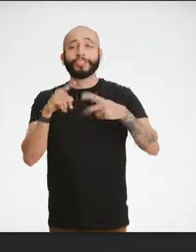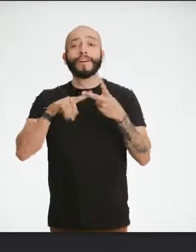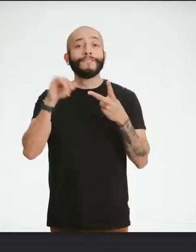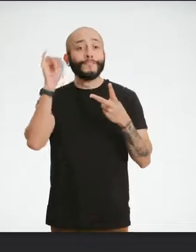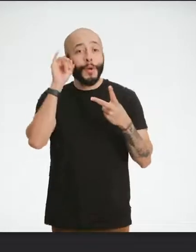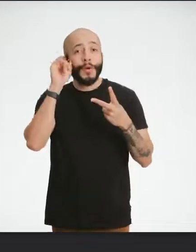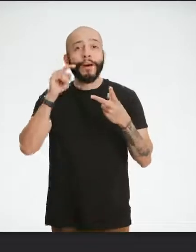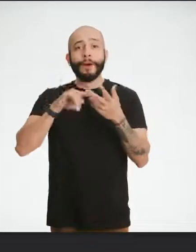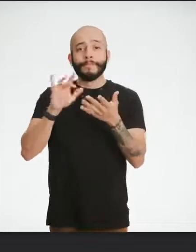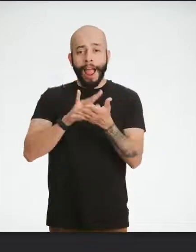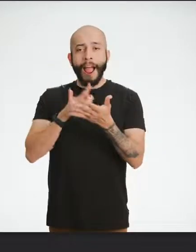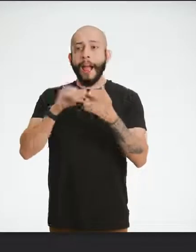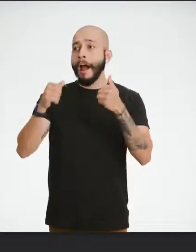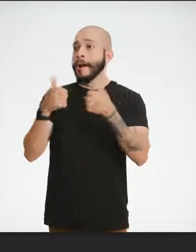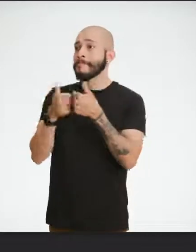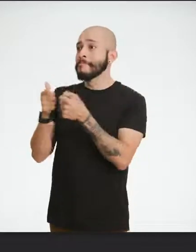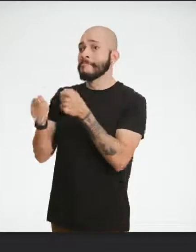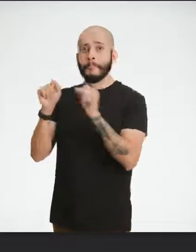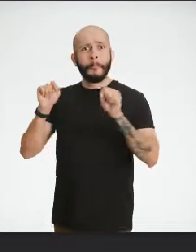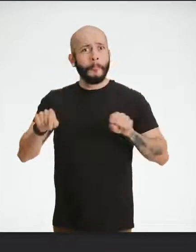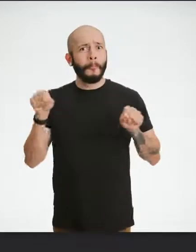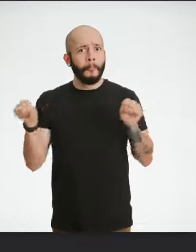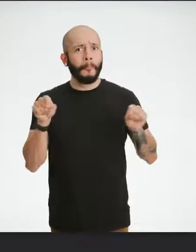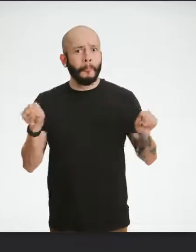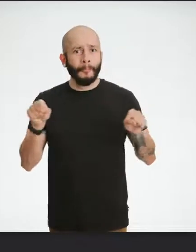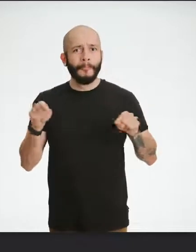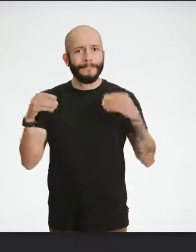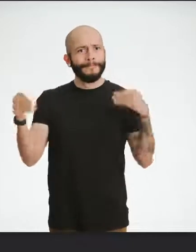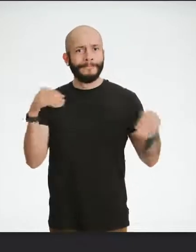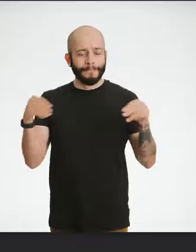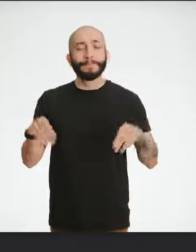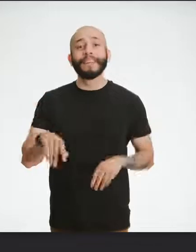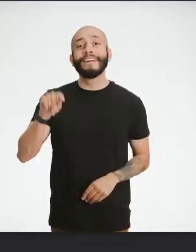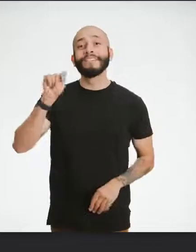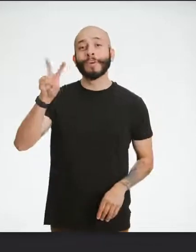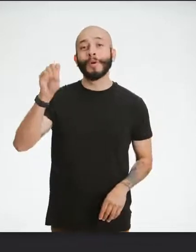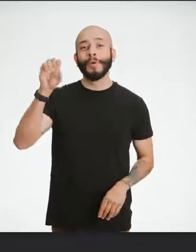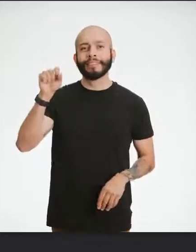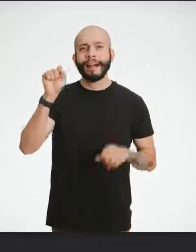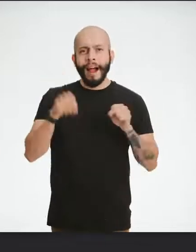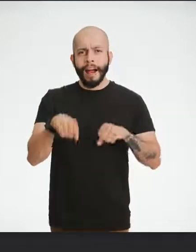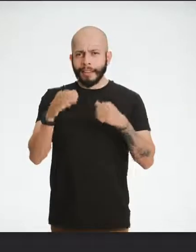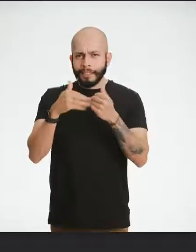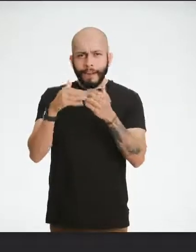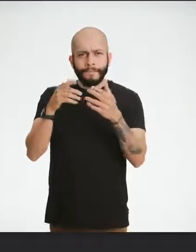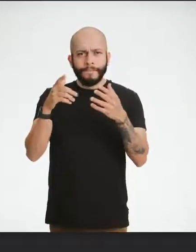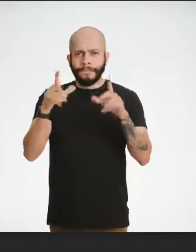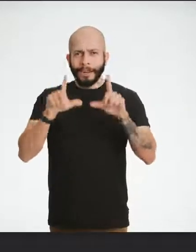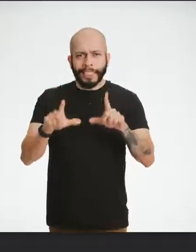a custom controller for your turn-based games, And tvOS manages device discovery and connection